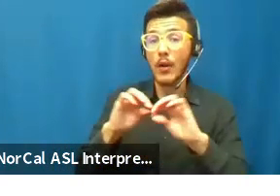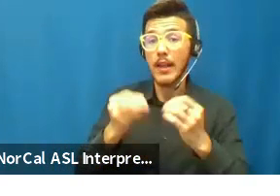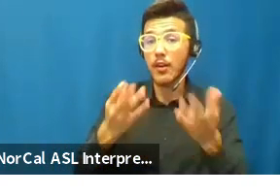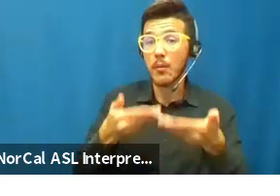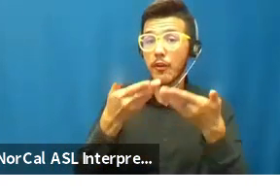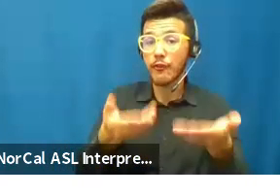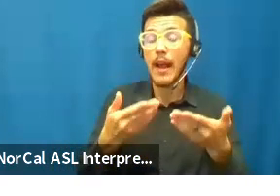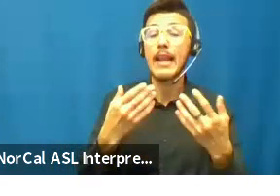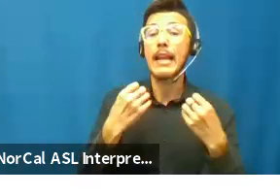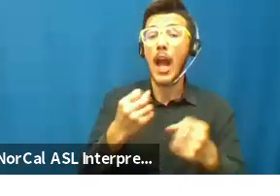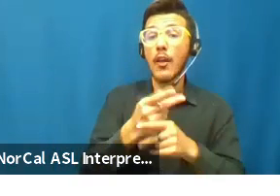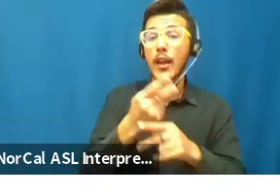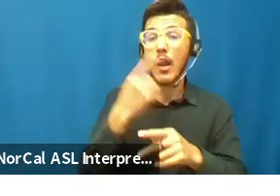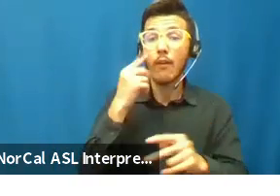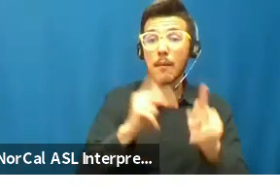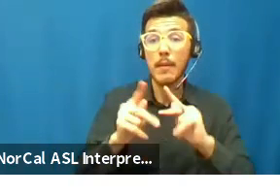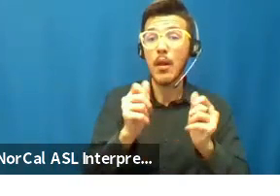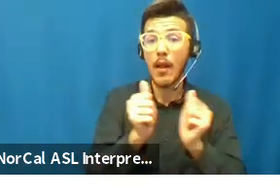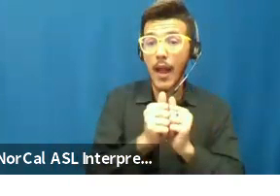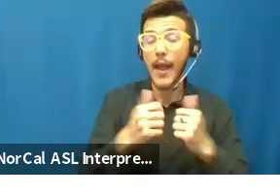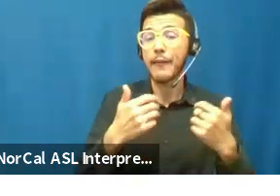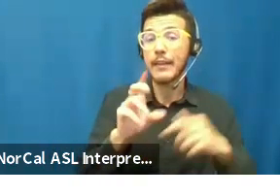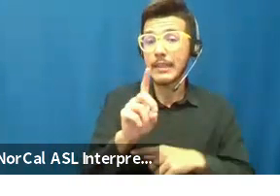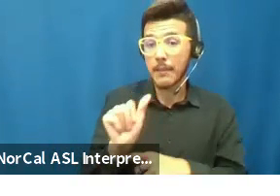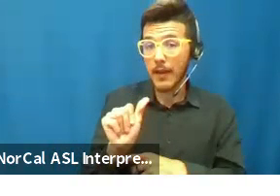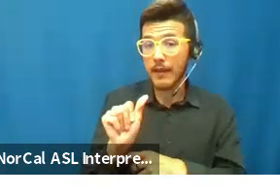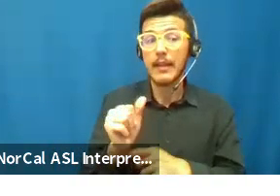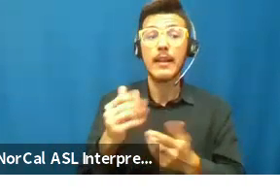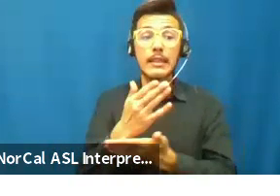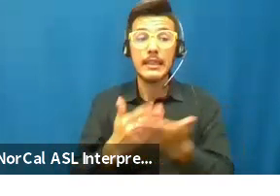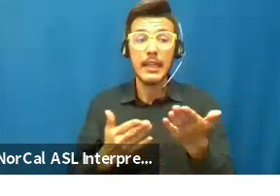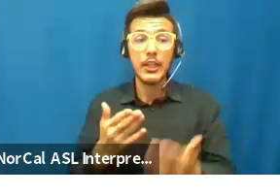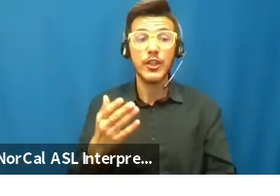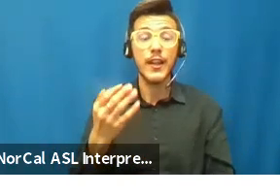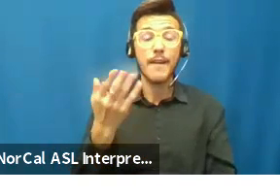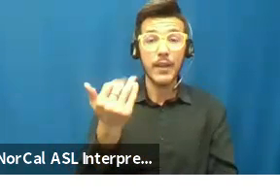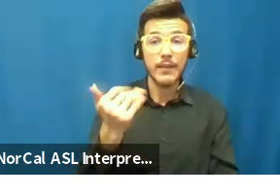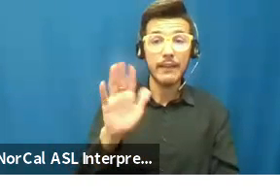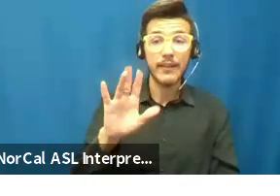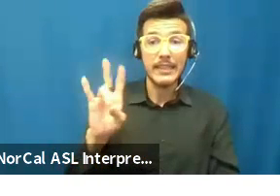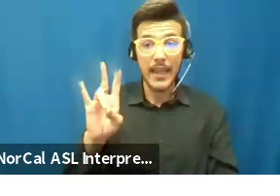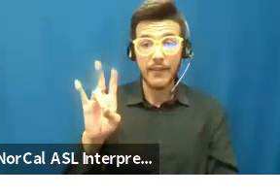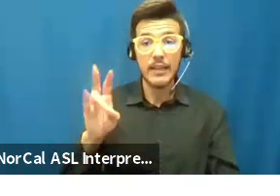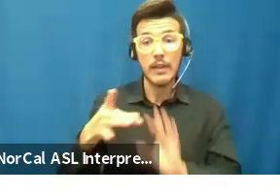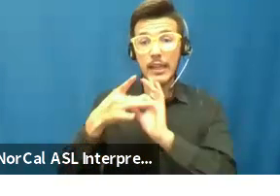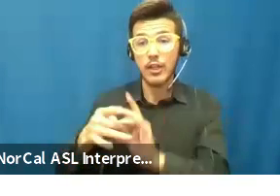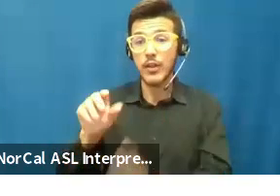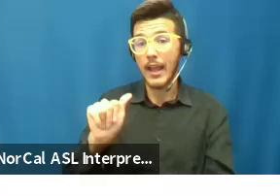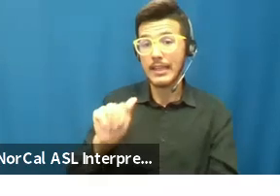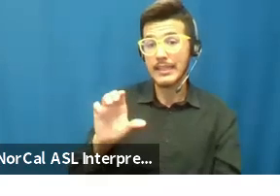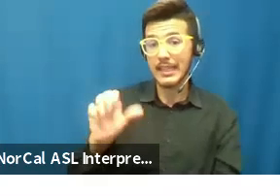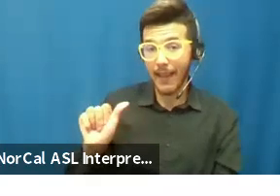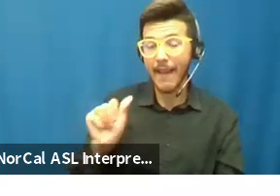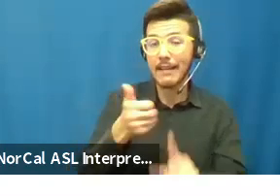to patients with disabilities. As well as 1557 of the ADA specifically prohibited healthcare